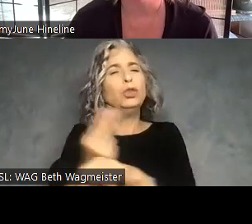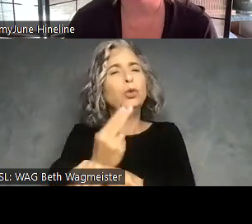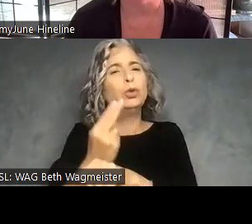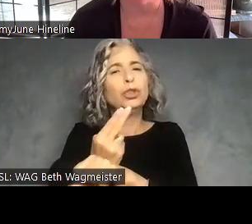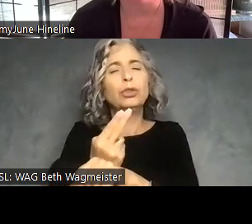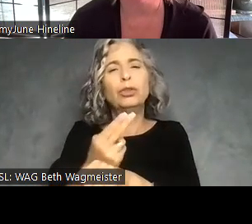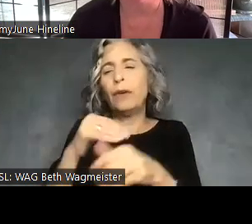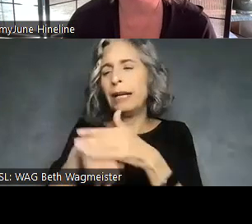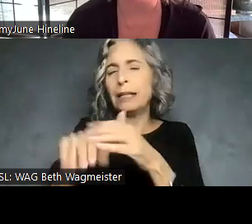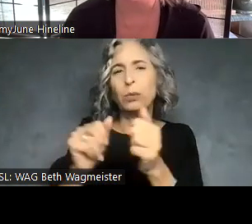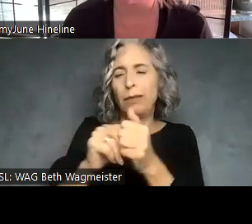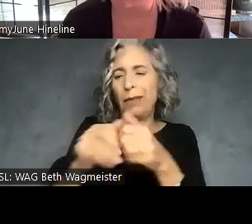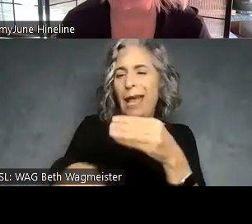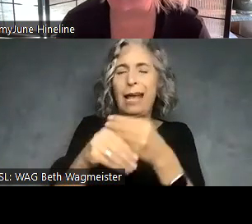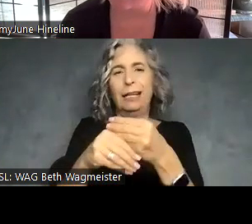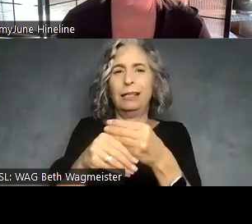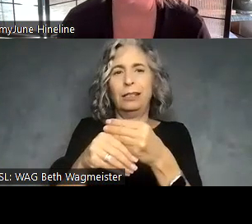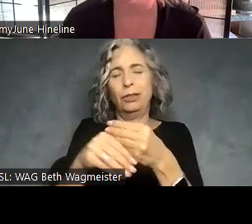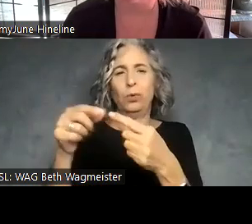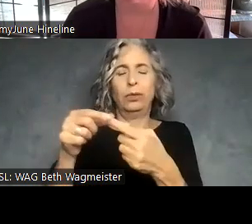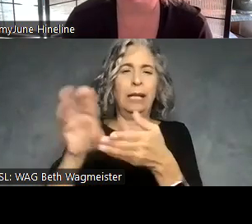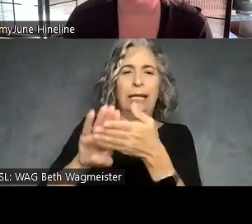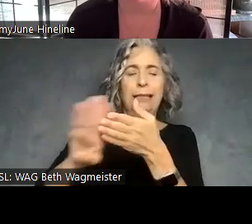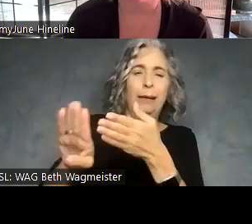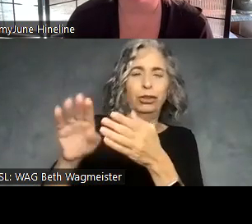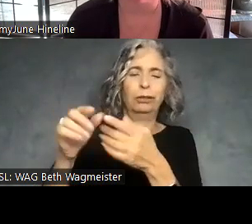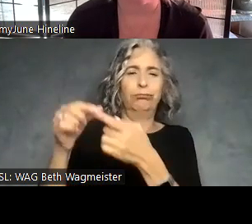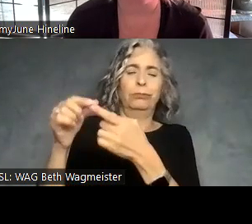the requirement and the time window. You know? Ensure that enough time is